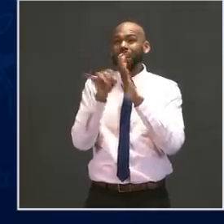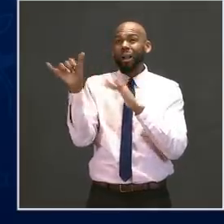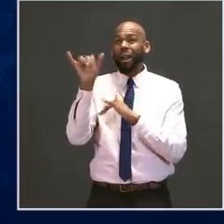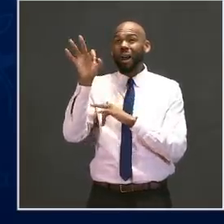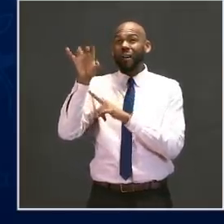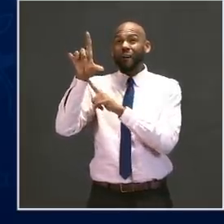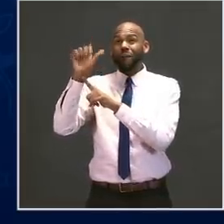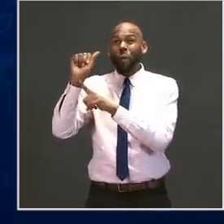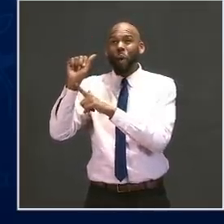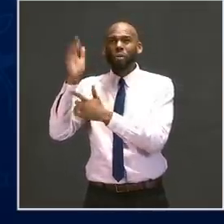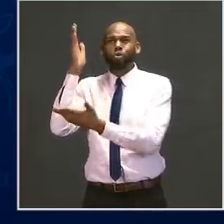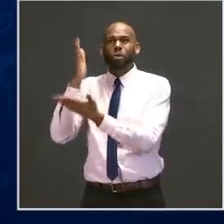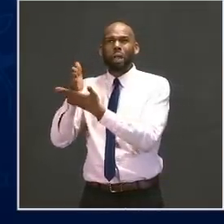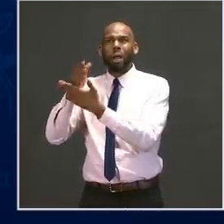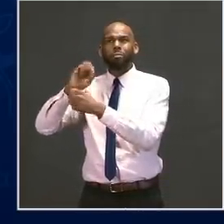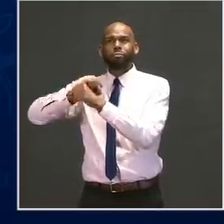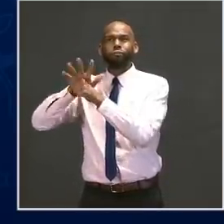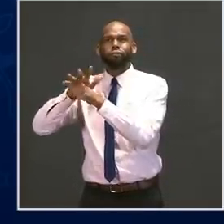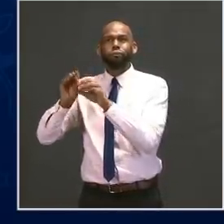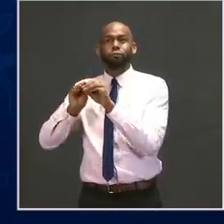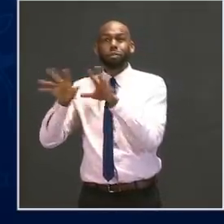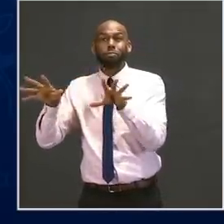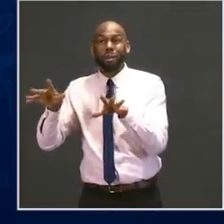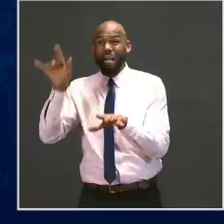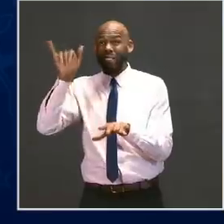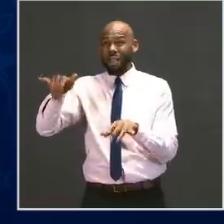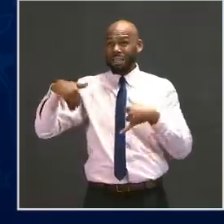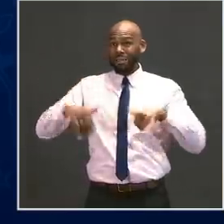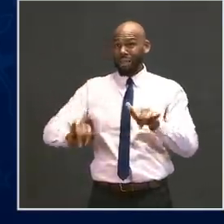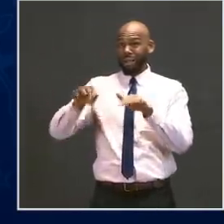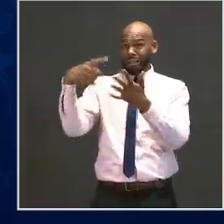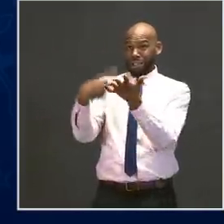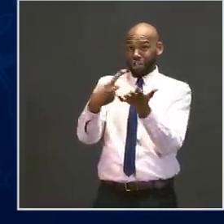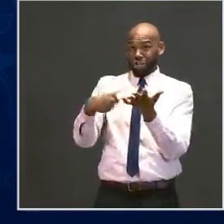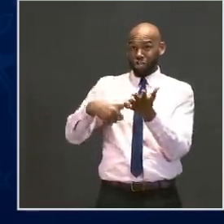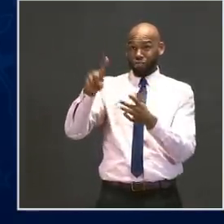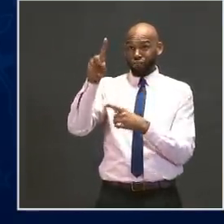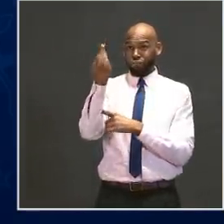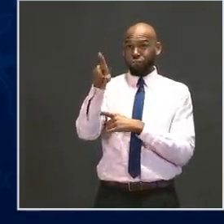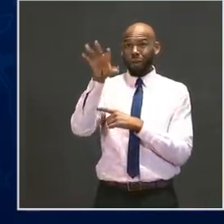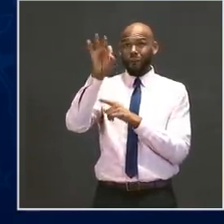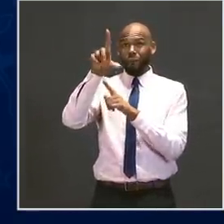Or is that on -- as they say, on the table? Ms. Psaki: Well, I've seen those reports.